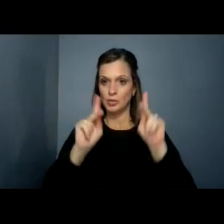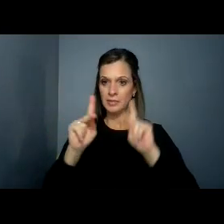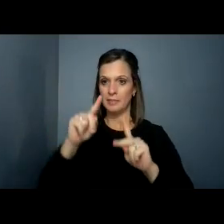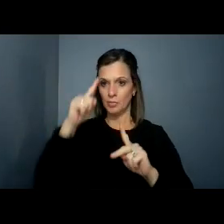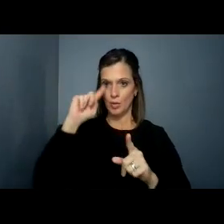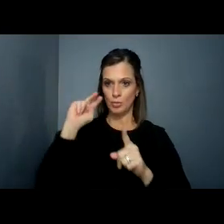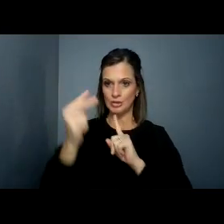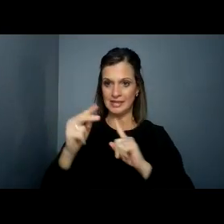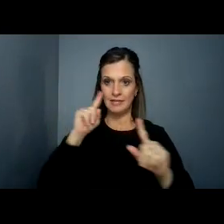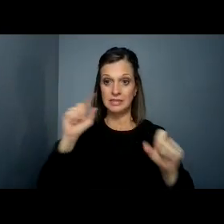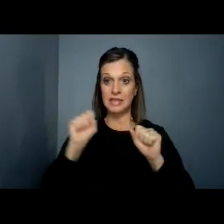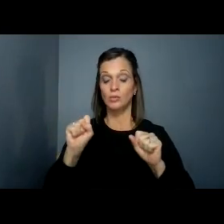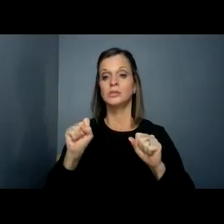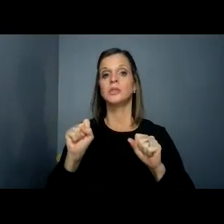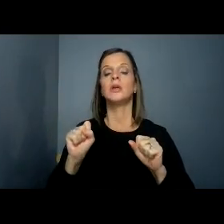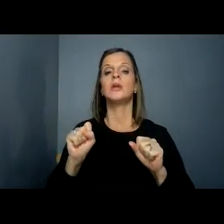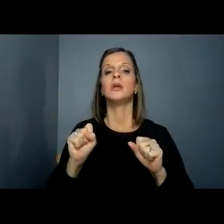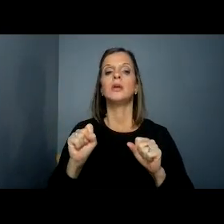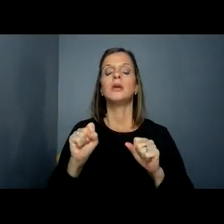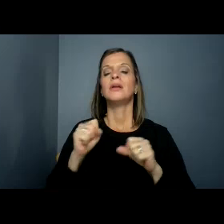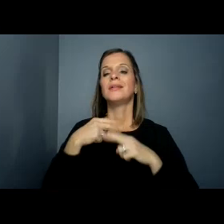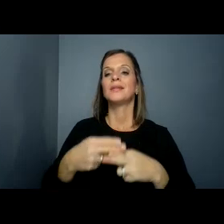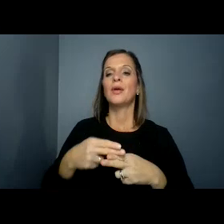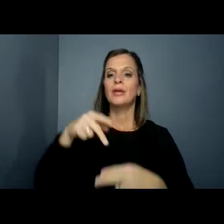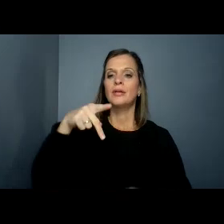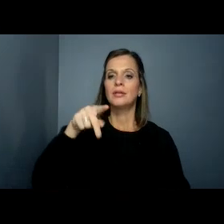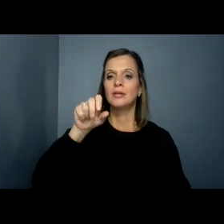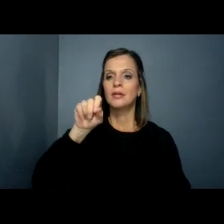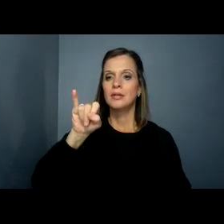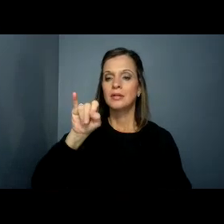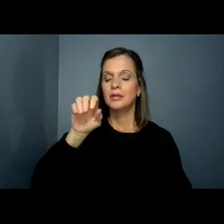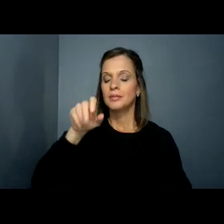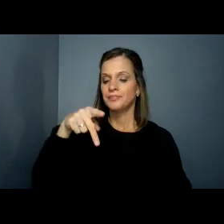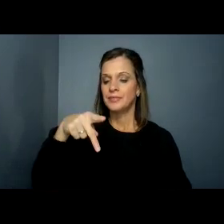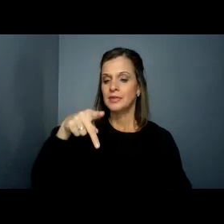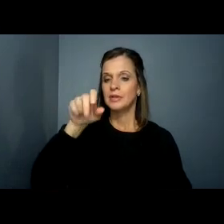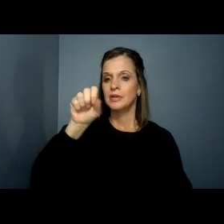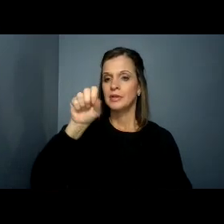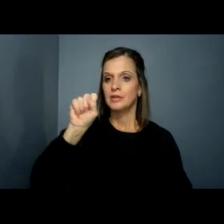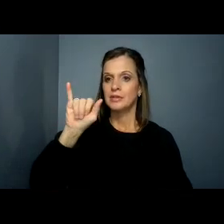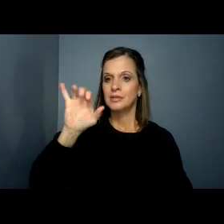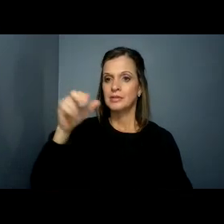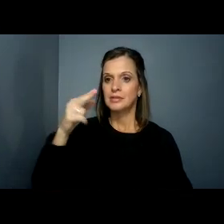I can't stay in the sound of things. I was on a chalkboard, but my daughter can't stand Styrofoam,